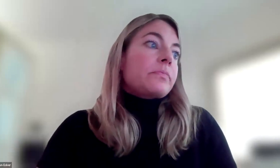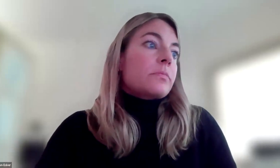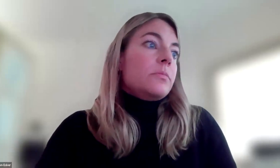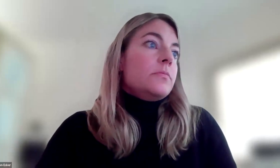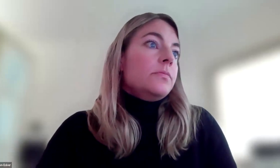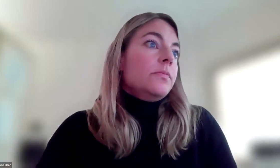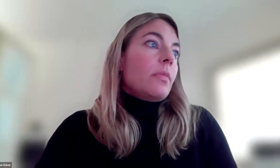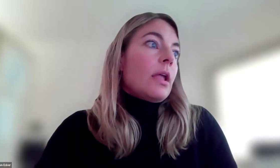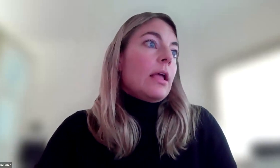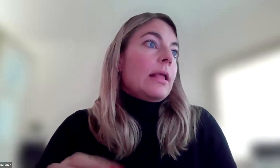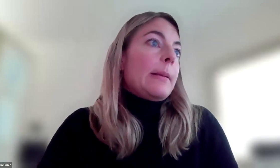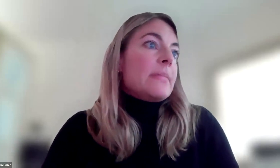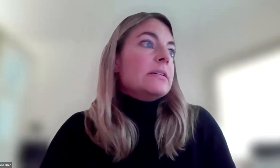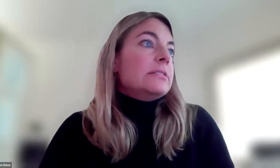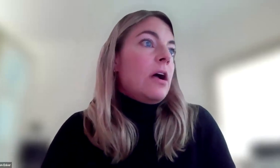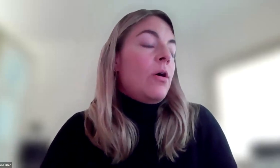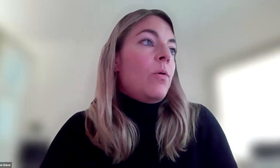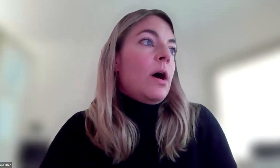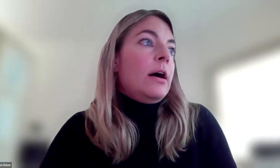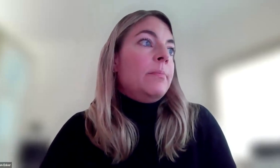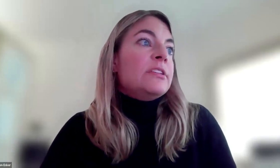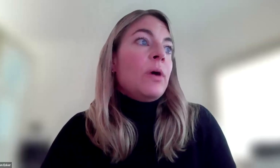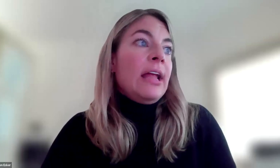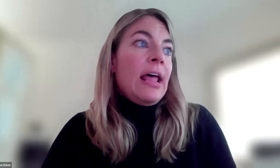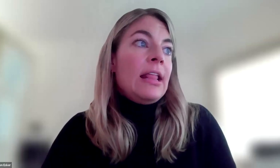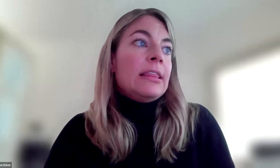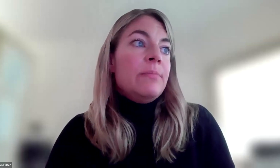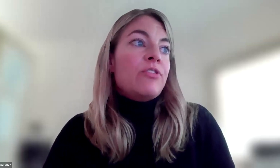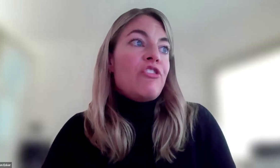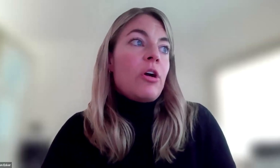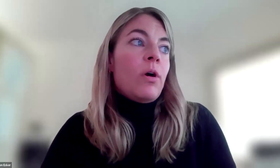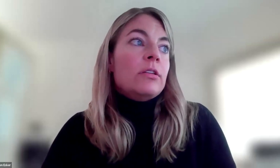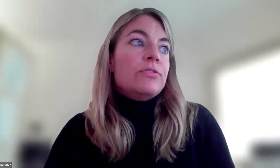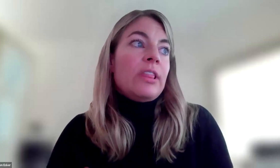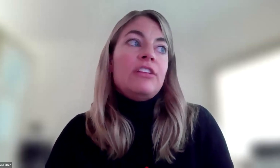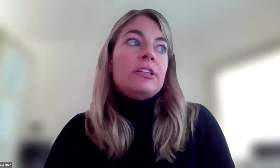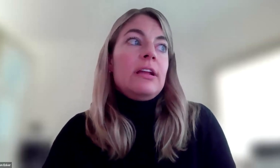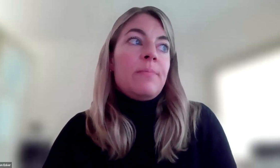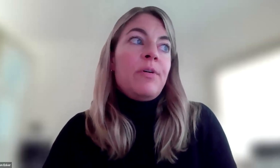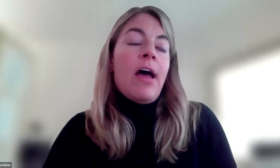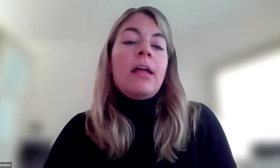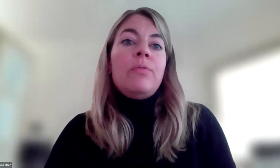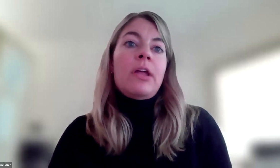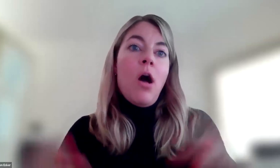So again, the immigration courts really just need to provide what they call